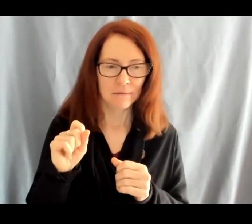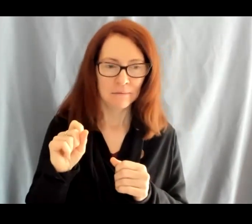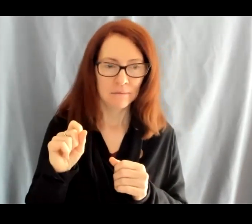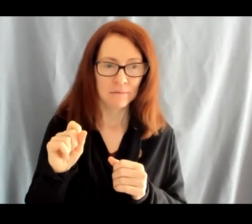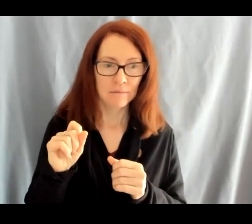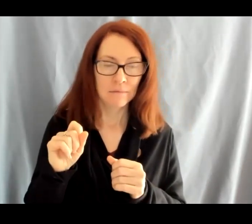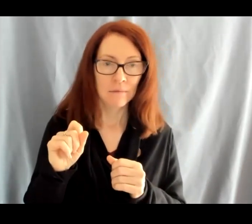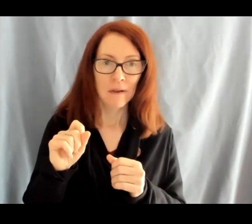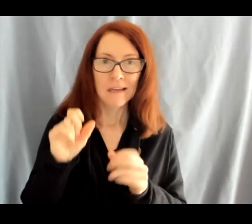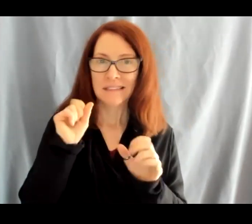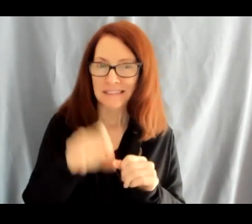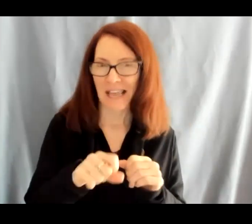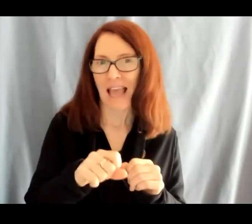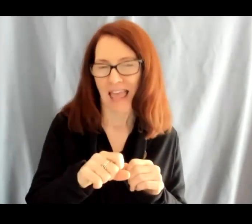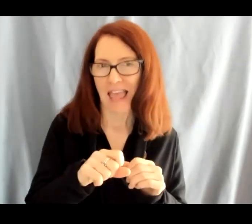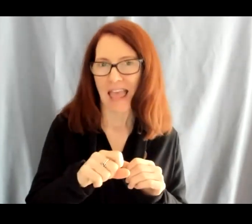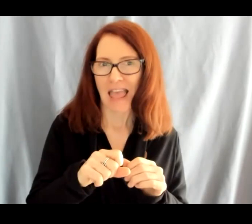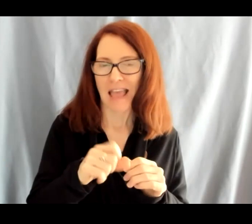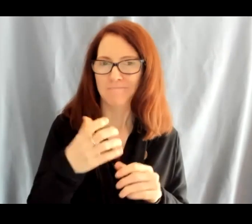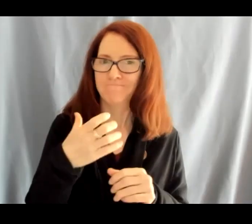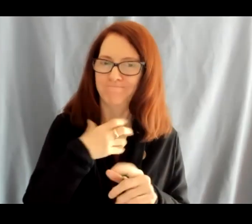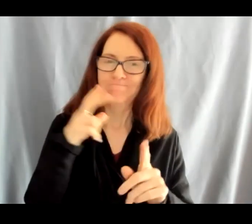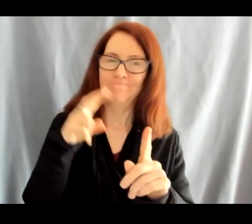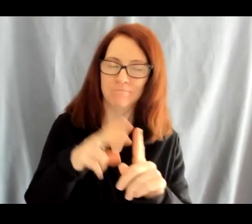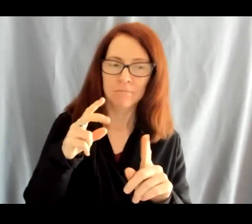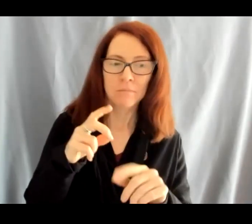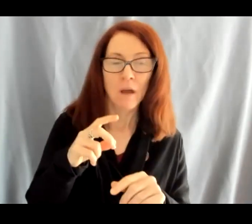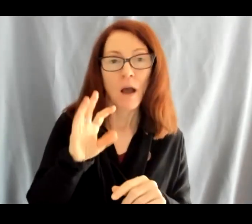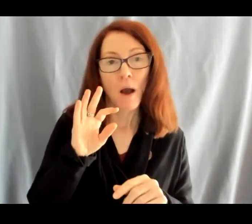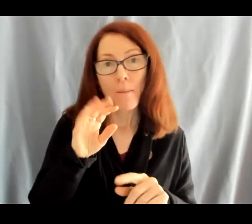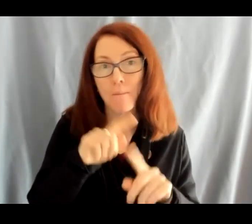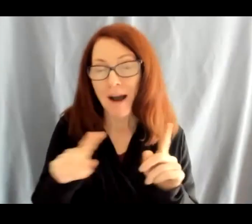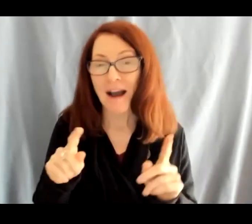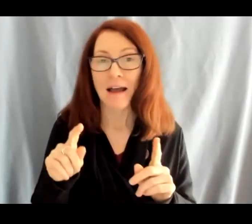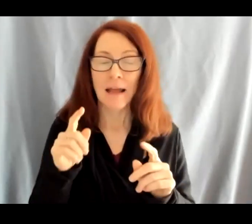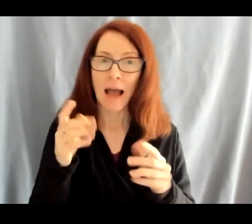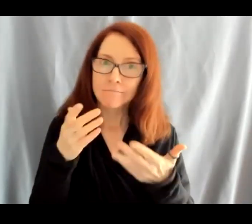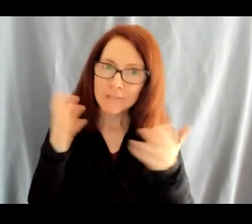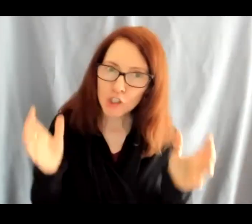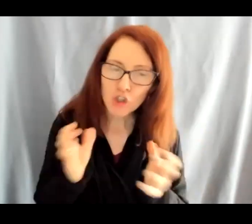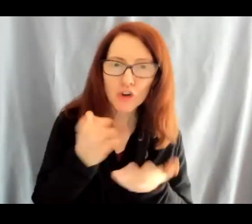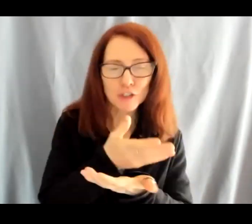dialogue between the employee and the employer you're trying to come to a solution together